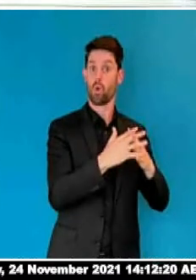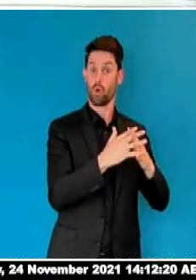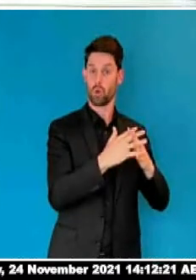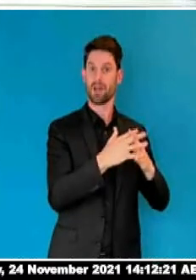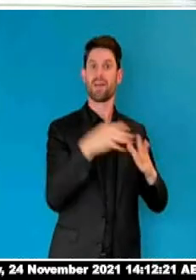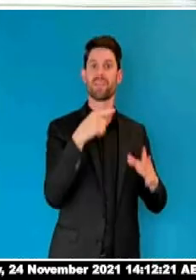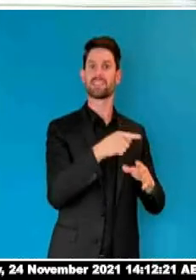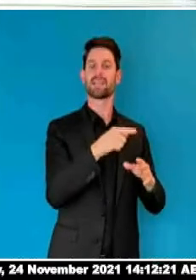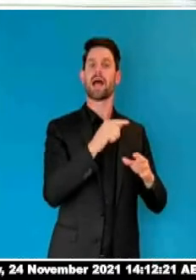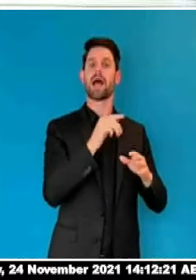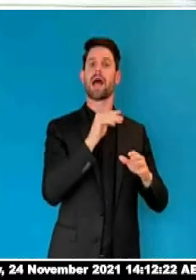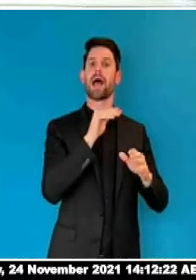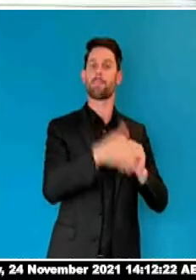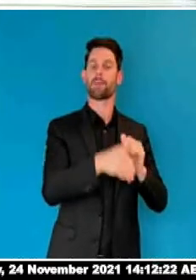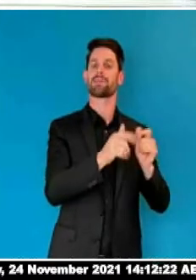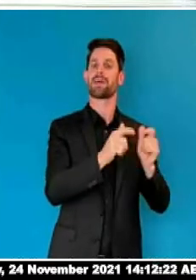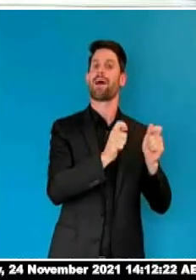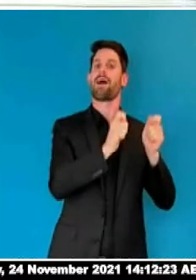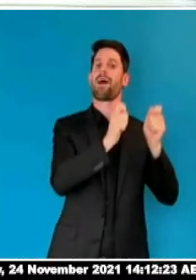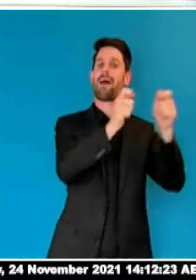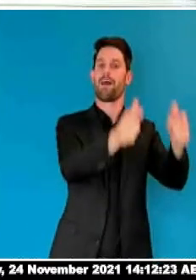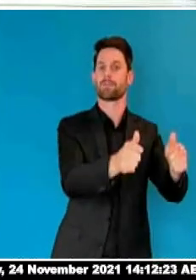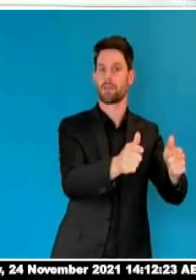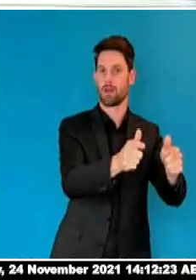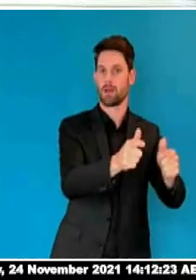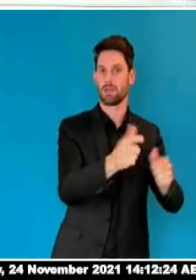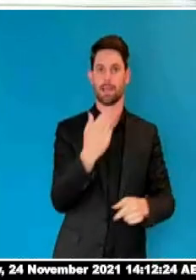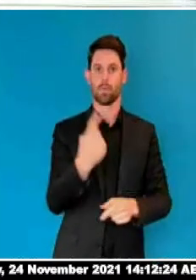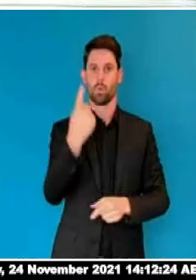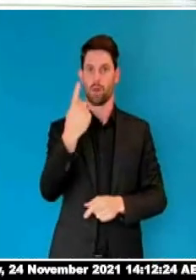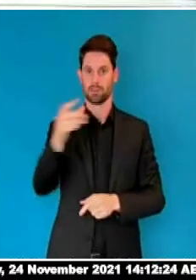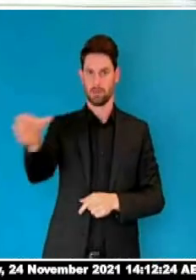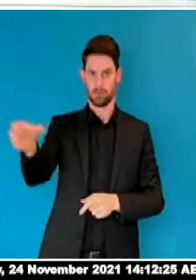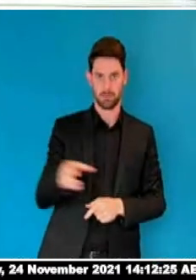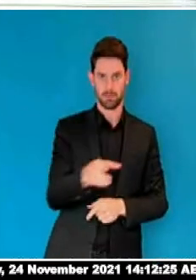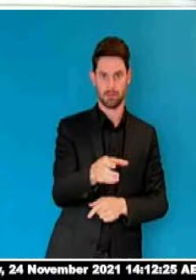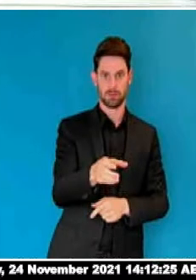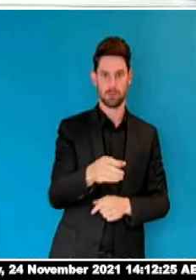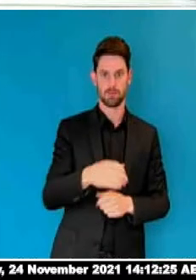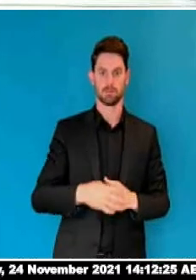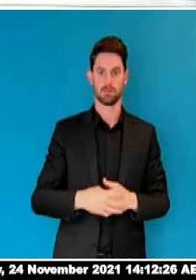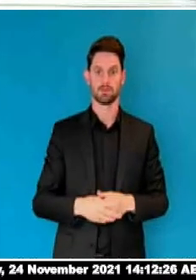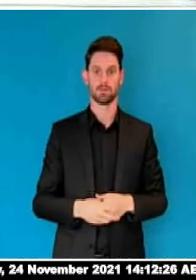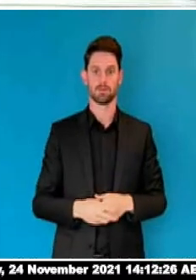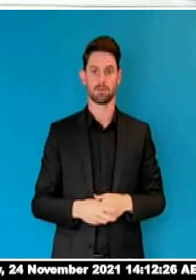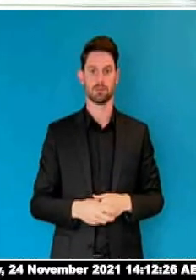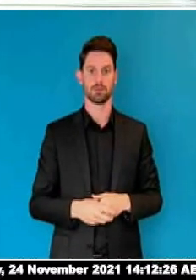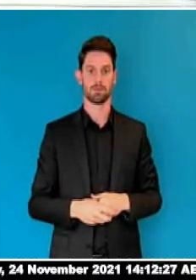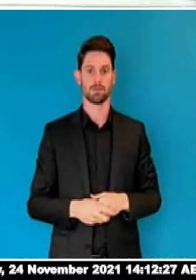that's when the jurisdiction for work health and safety is enlivened --- So are you telling me it's relevant or not relevant?